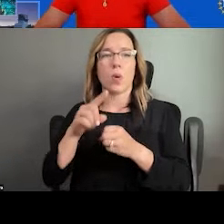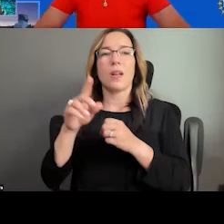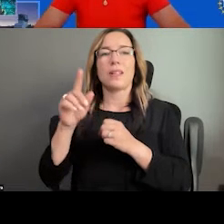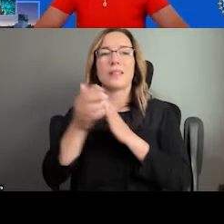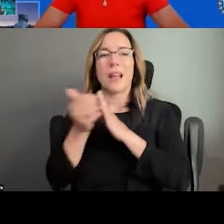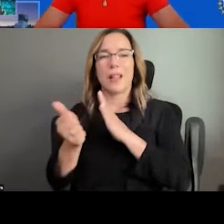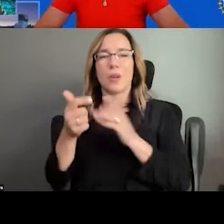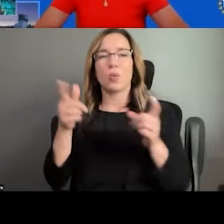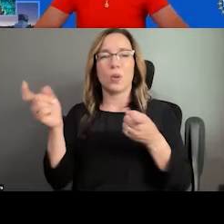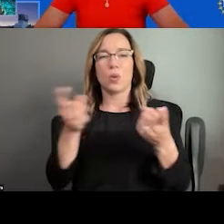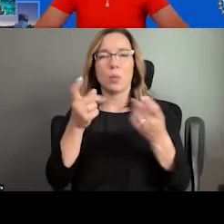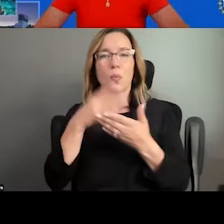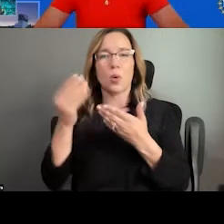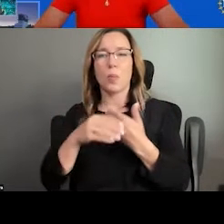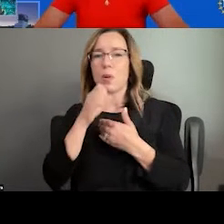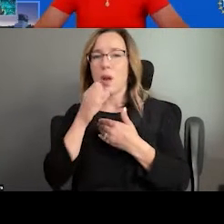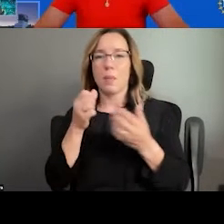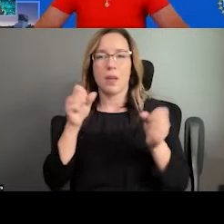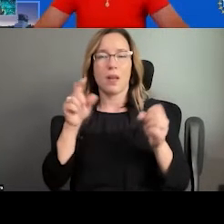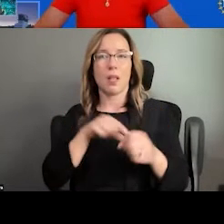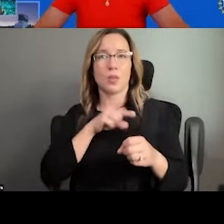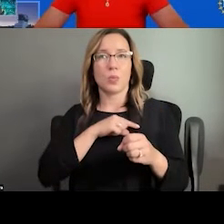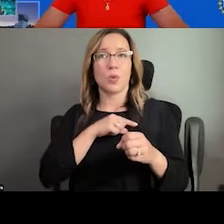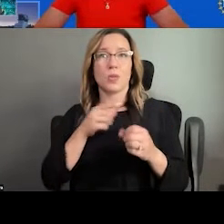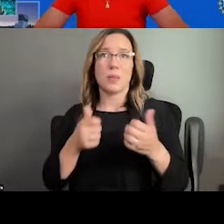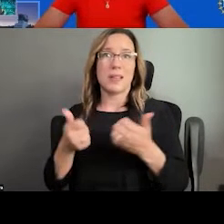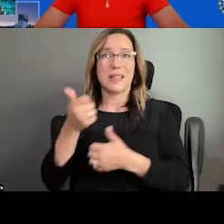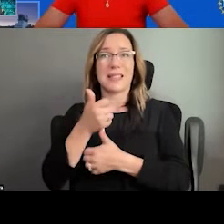serve as a senior key person on a proposal beginning with